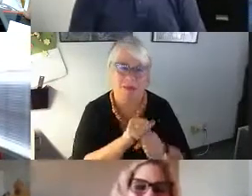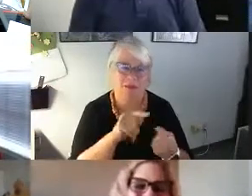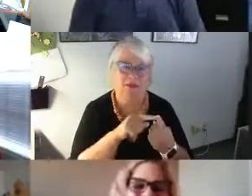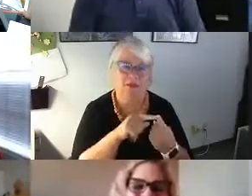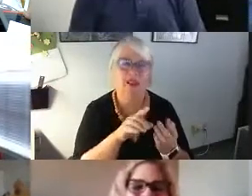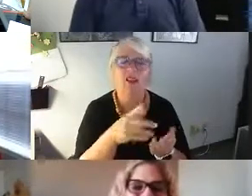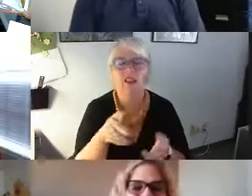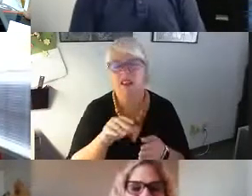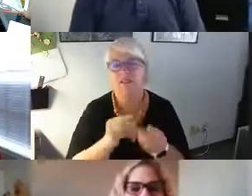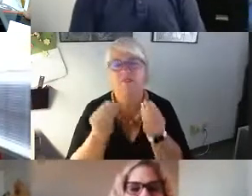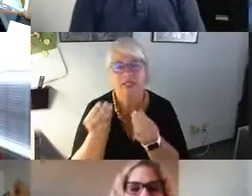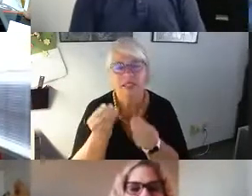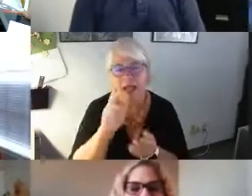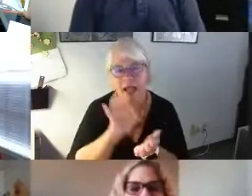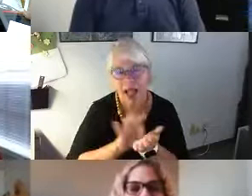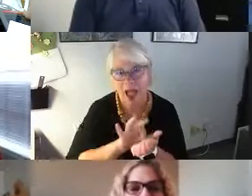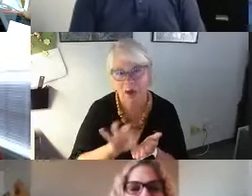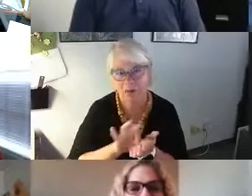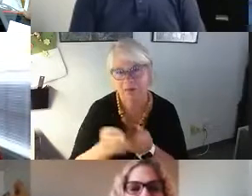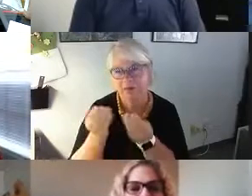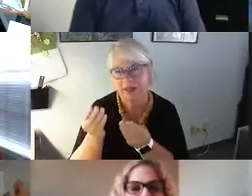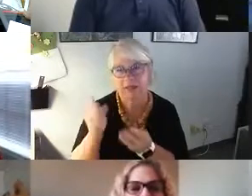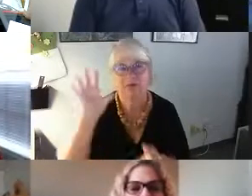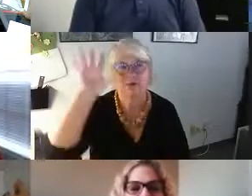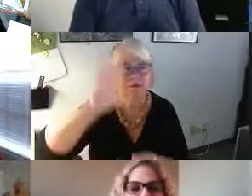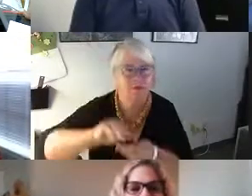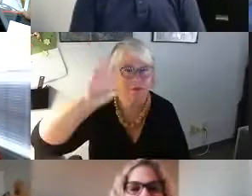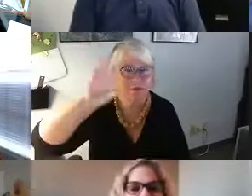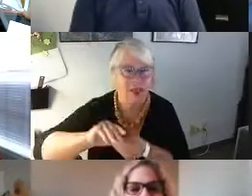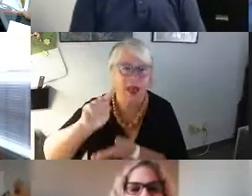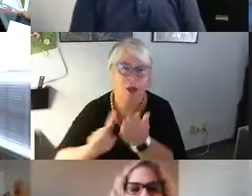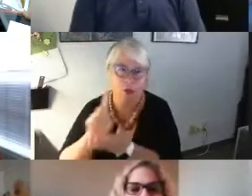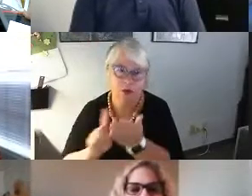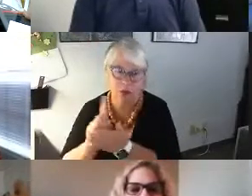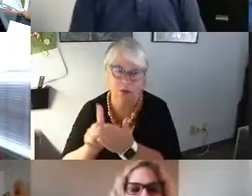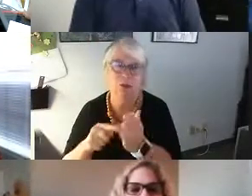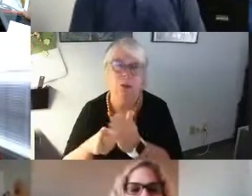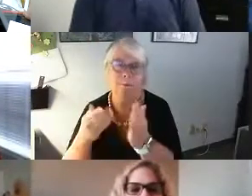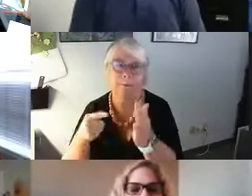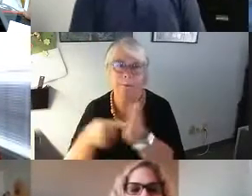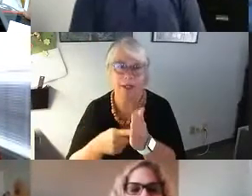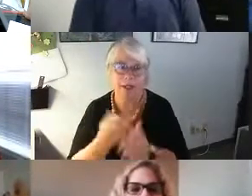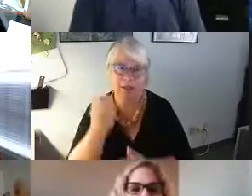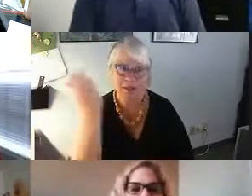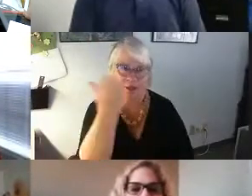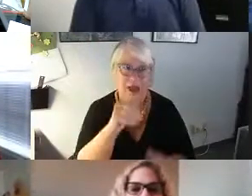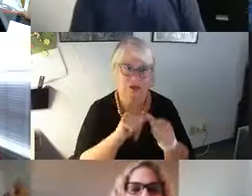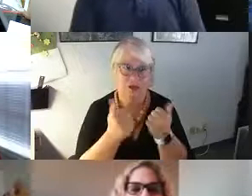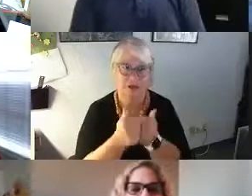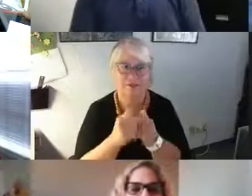other part of my job is feeding financial information in the agency system, keeping track of the billing and